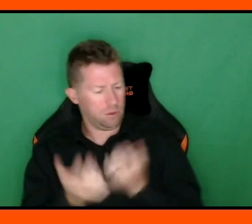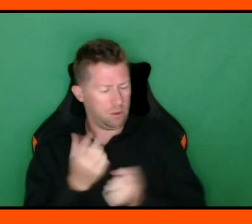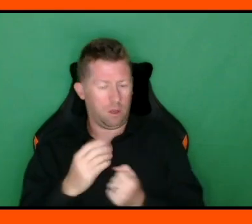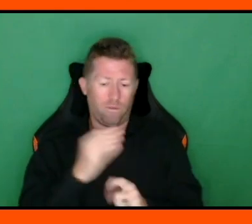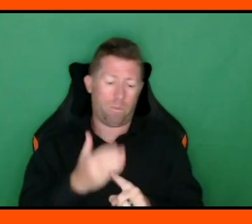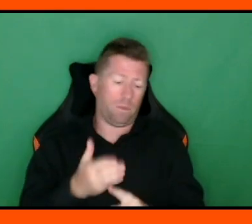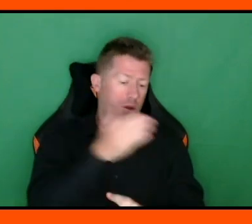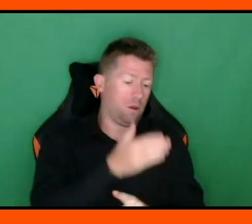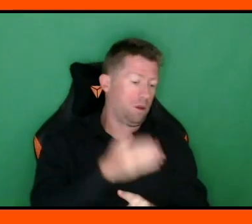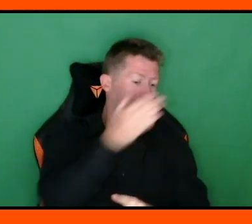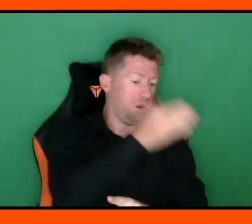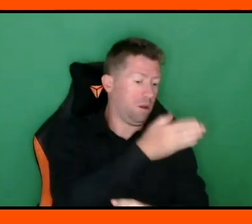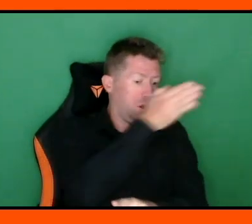and statistical standards reviews